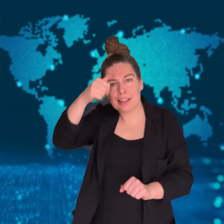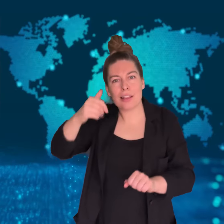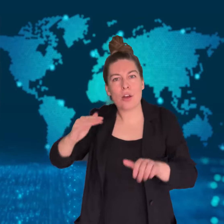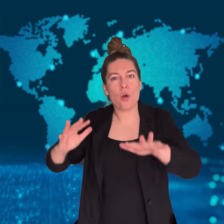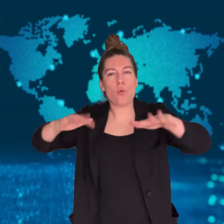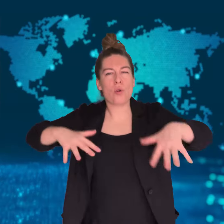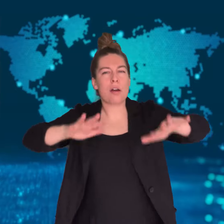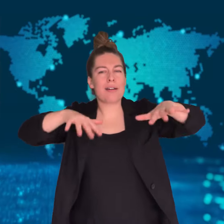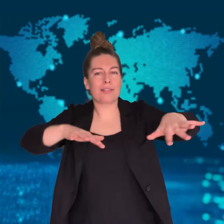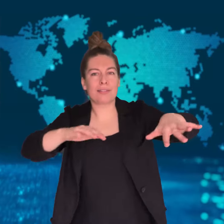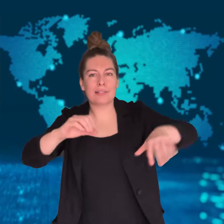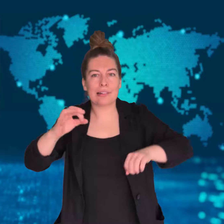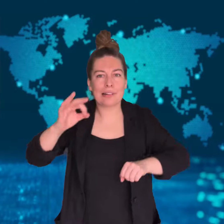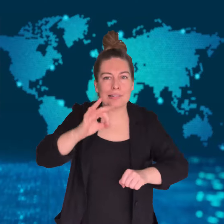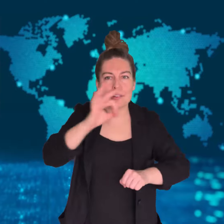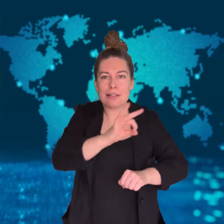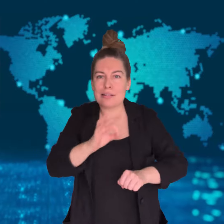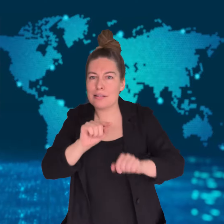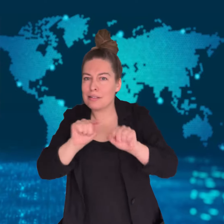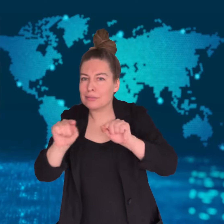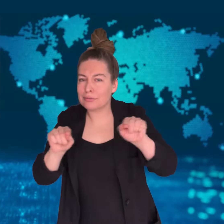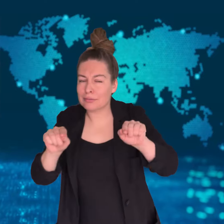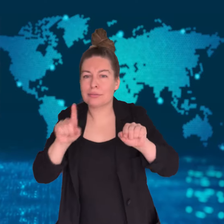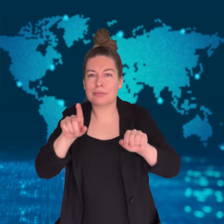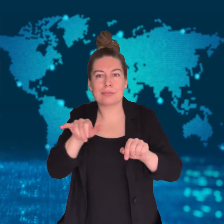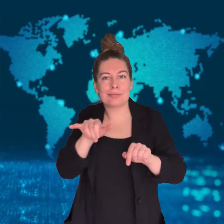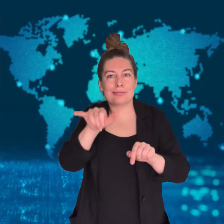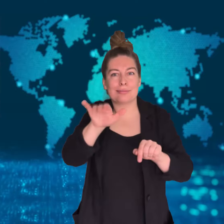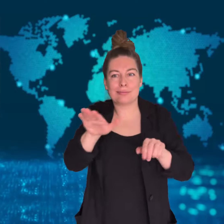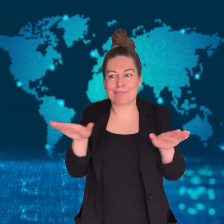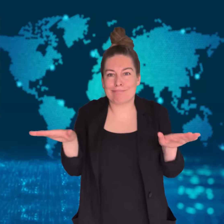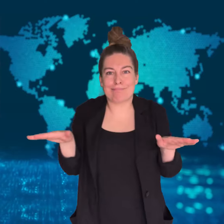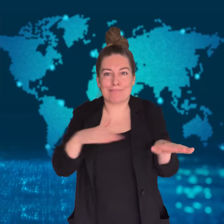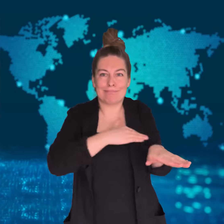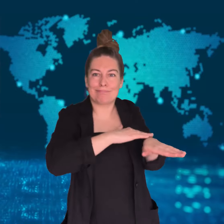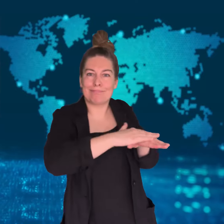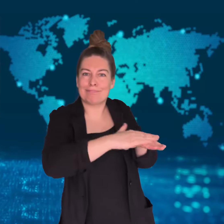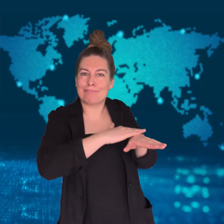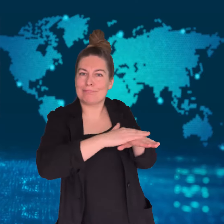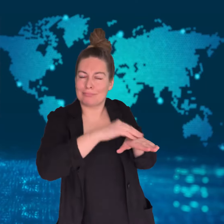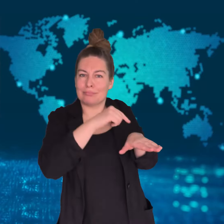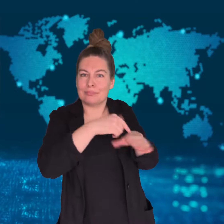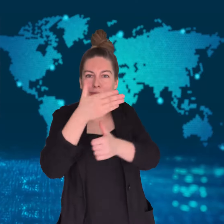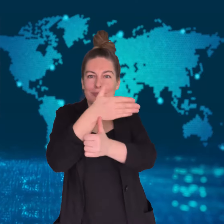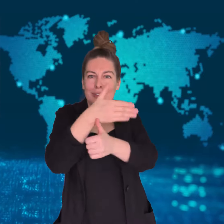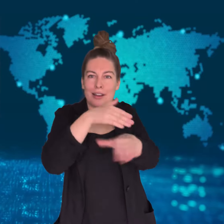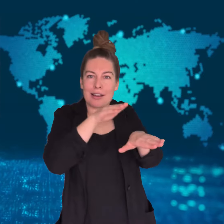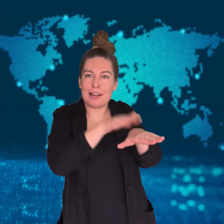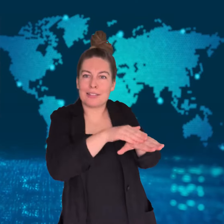from the aircraft has washed up along the African coast as well as on some islands